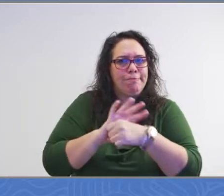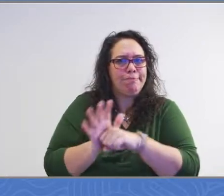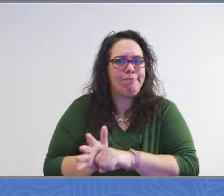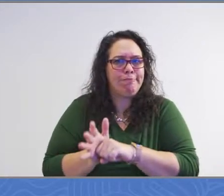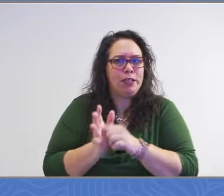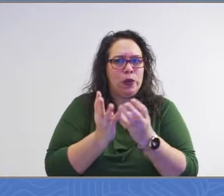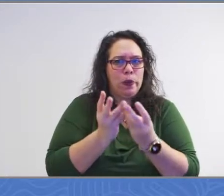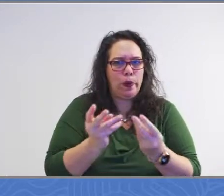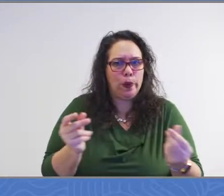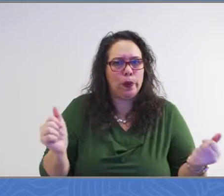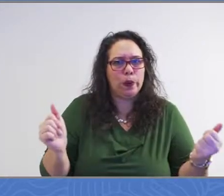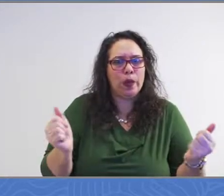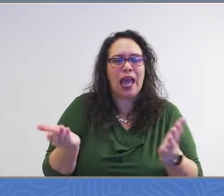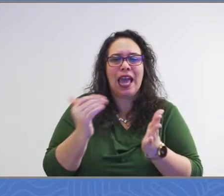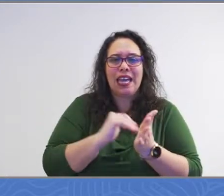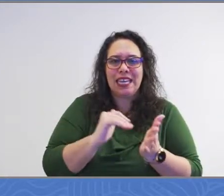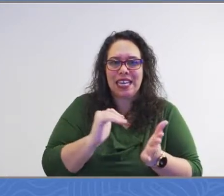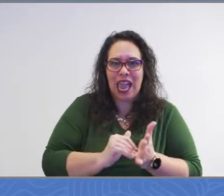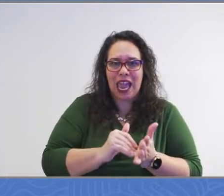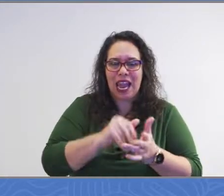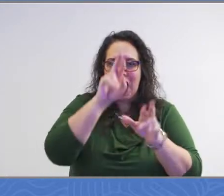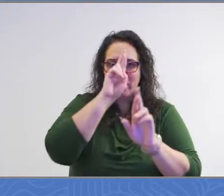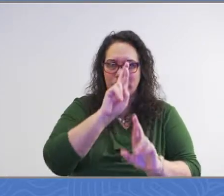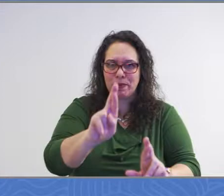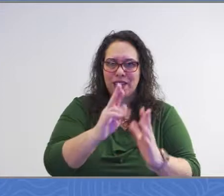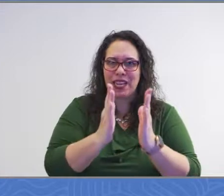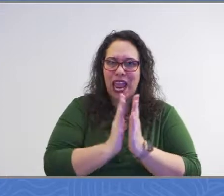that we're given the option to work from home. Thank you.